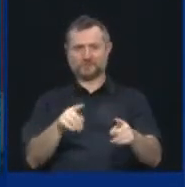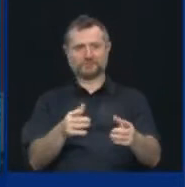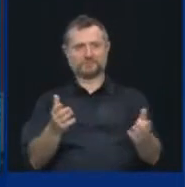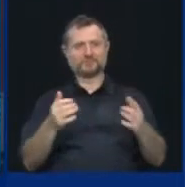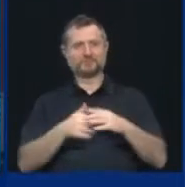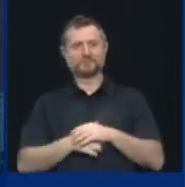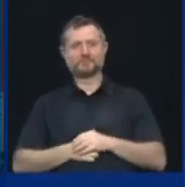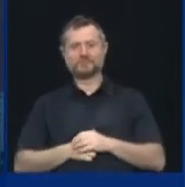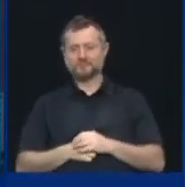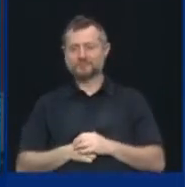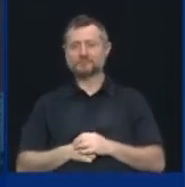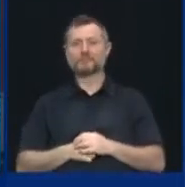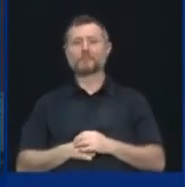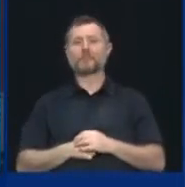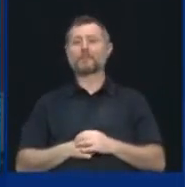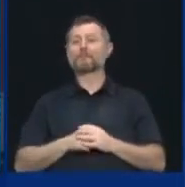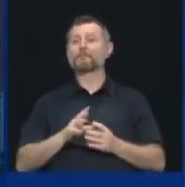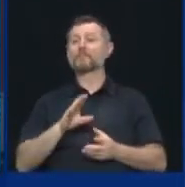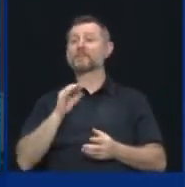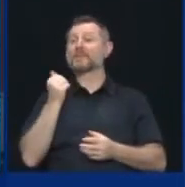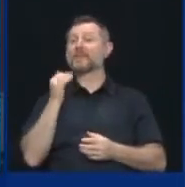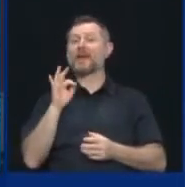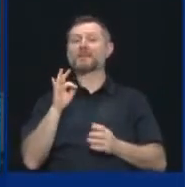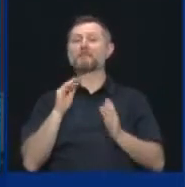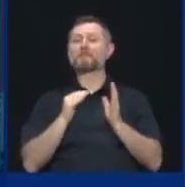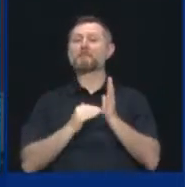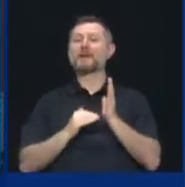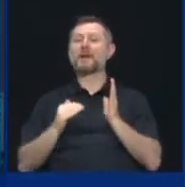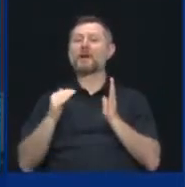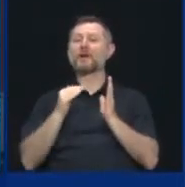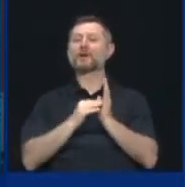THAT IS WHAT WE ARE SEEING.